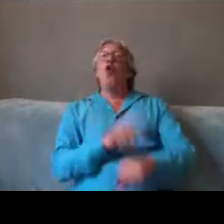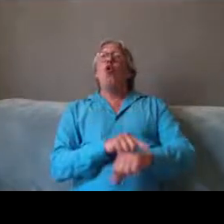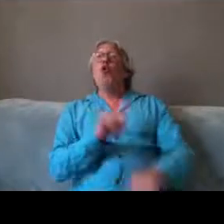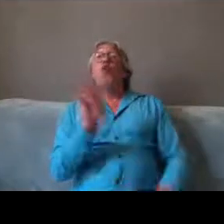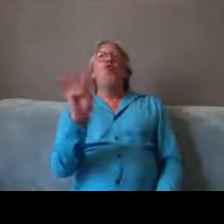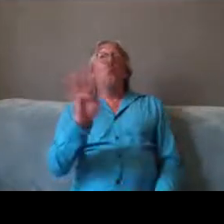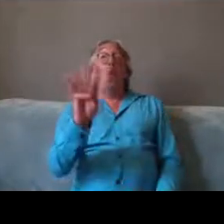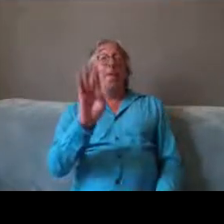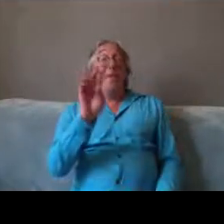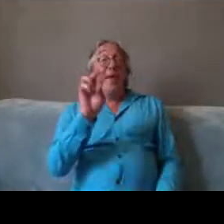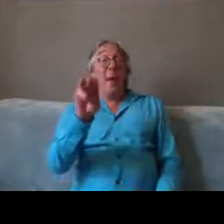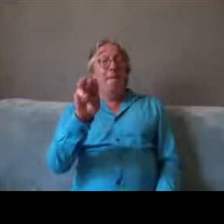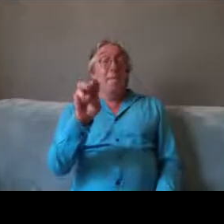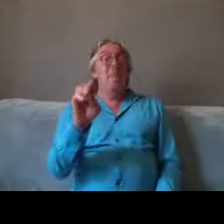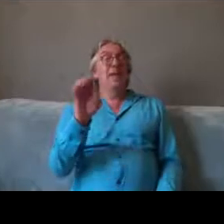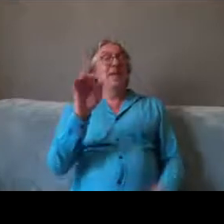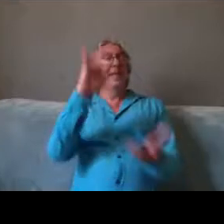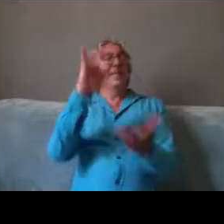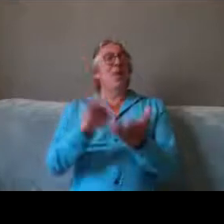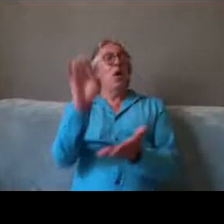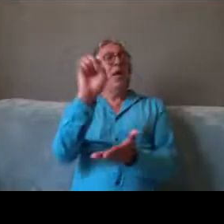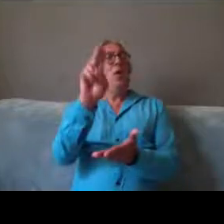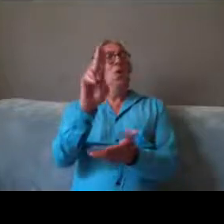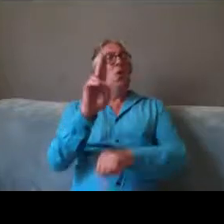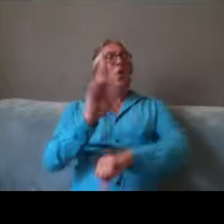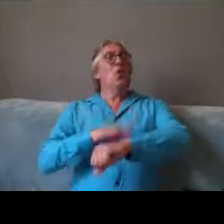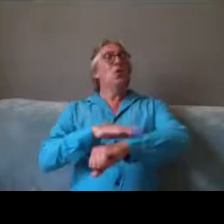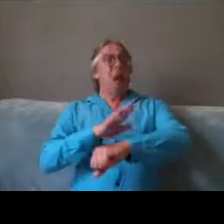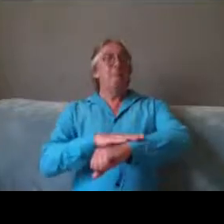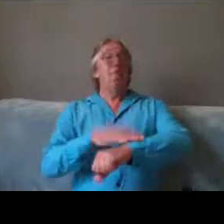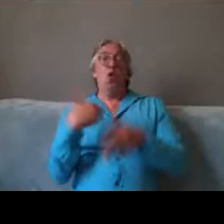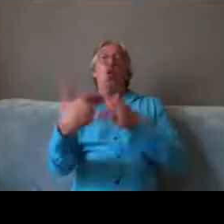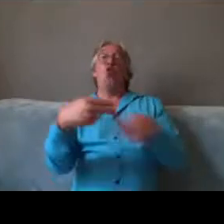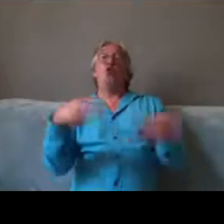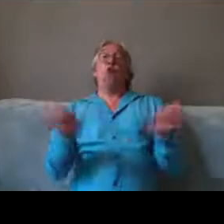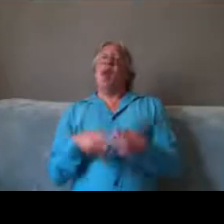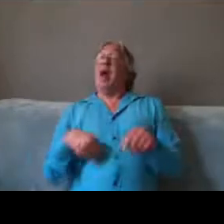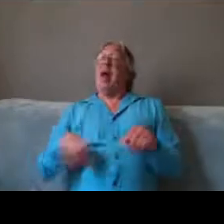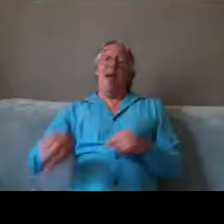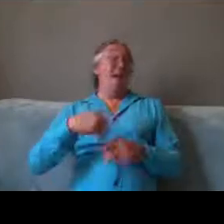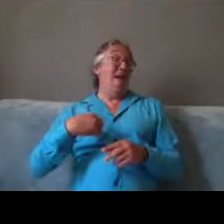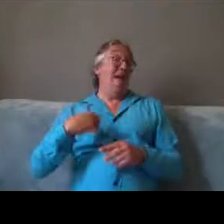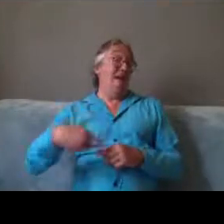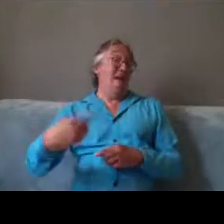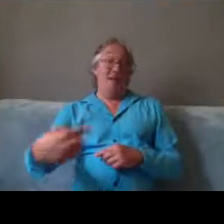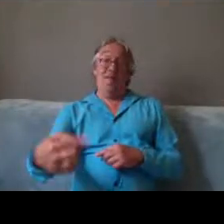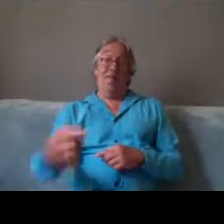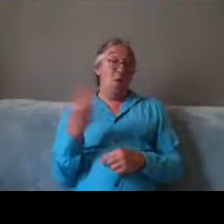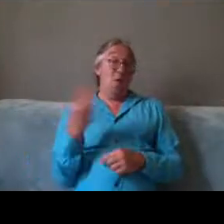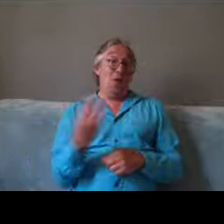I just put the PowerPoint. I hope it works. If not, let me know. Otherwise I'll just go ahead.